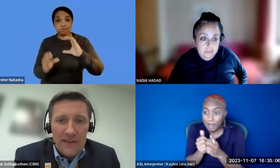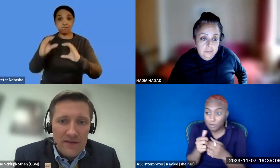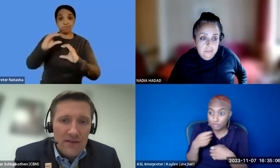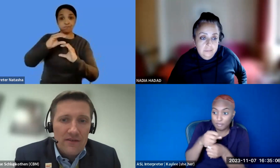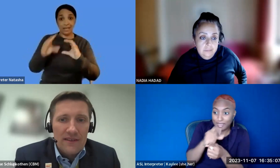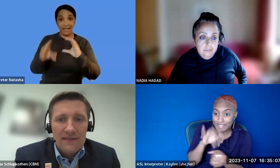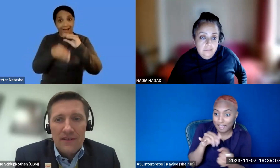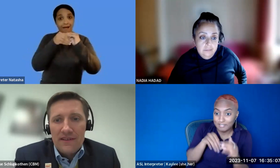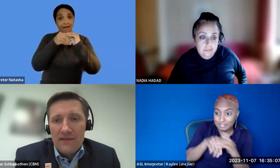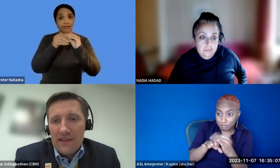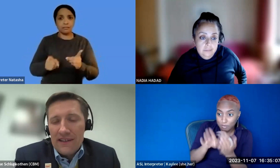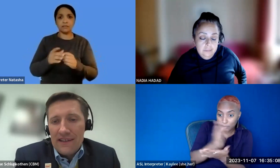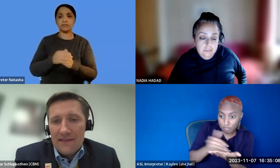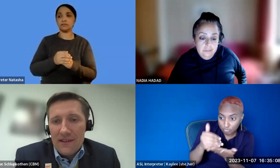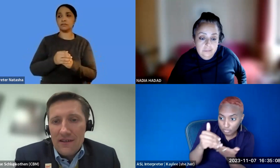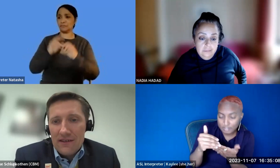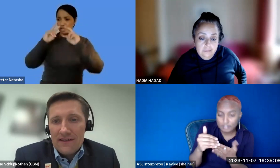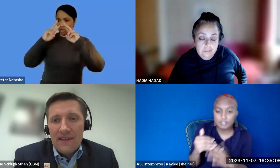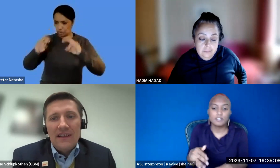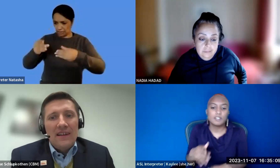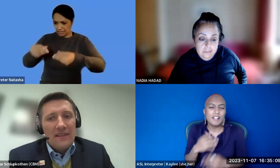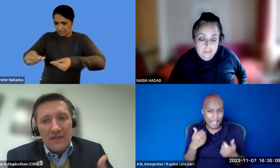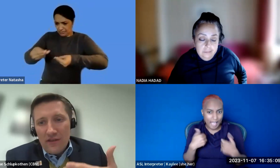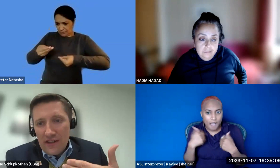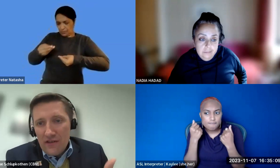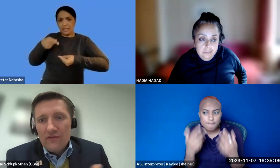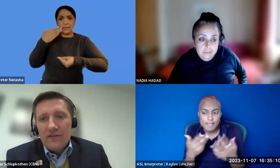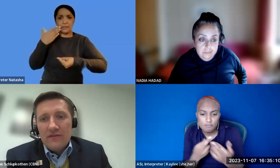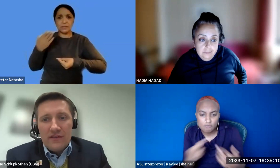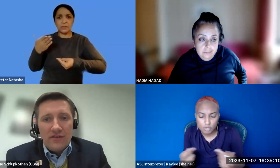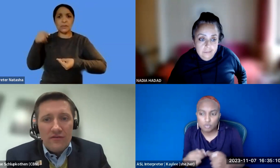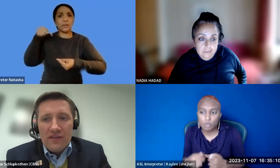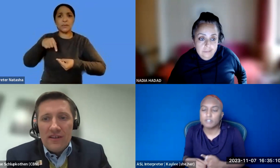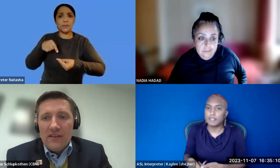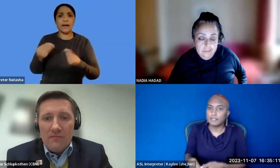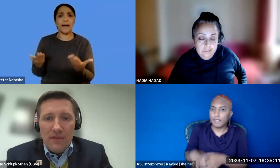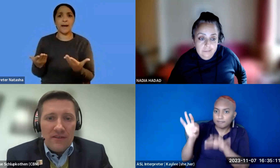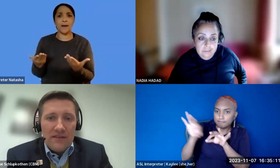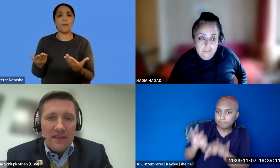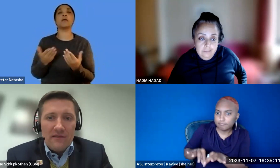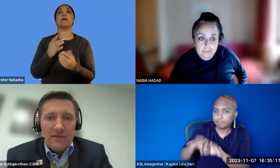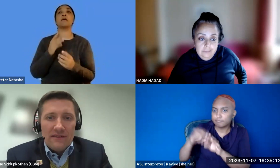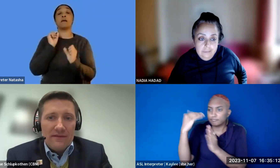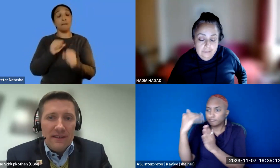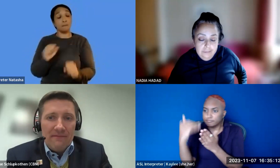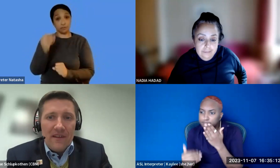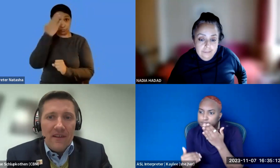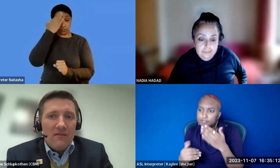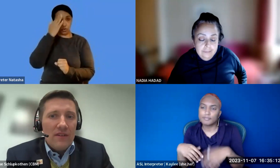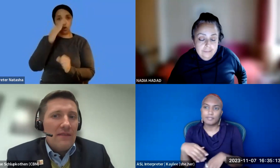from research on disability-related extra costs that you can use to ensure you budget inclusively.